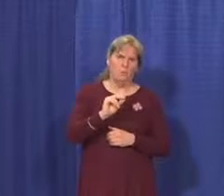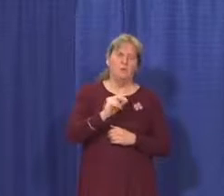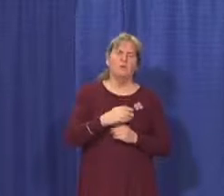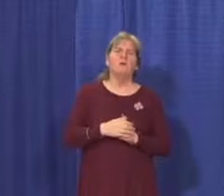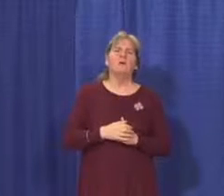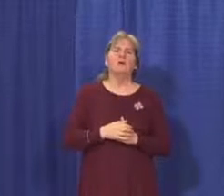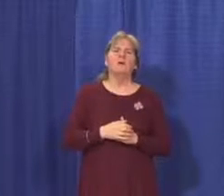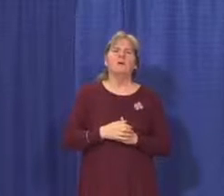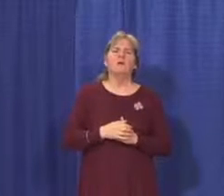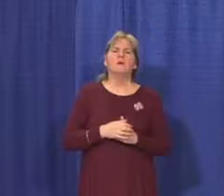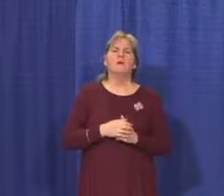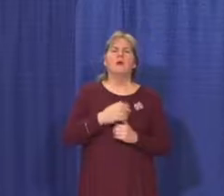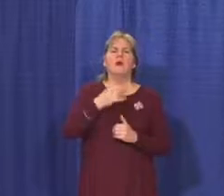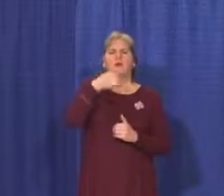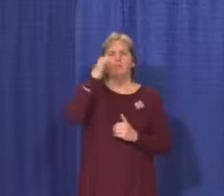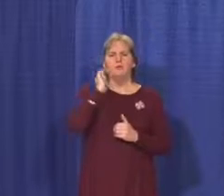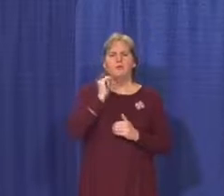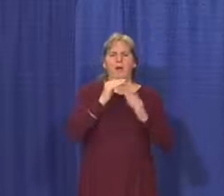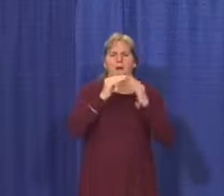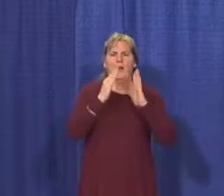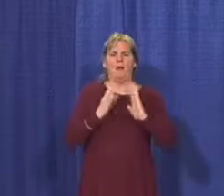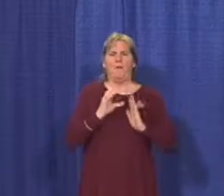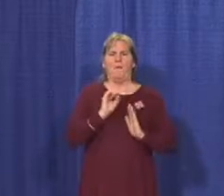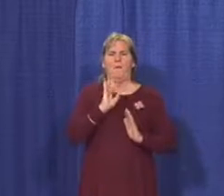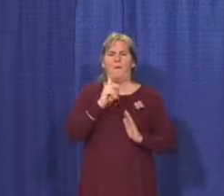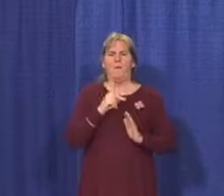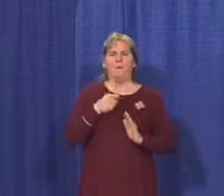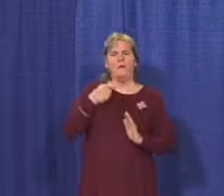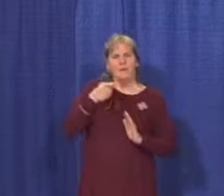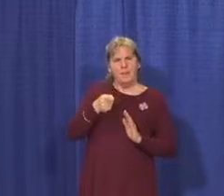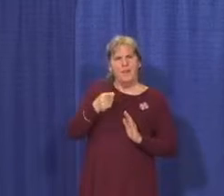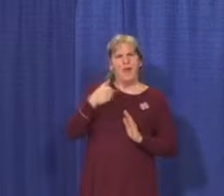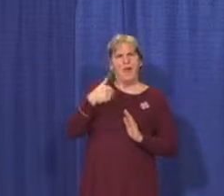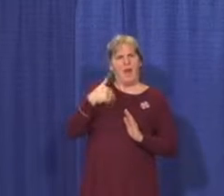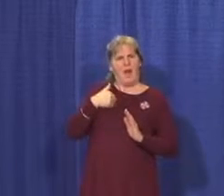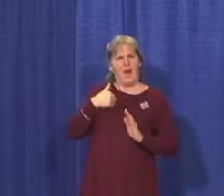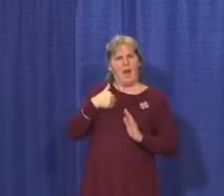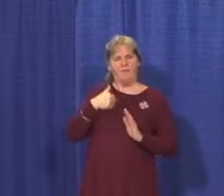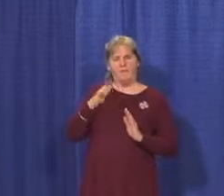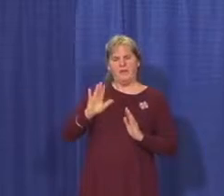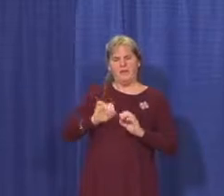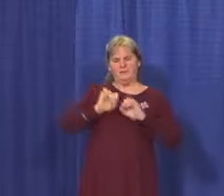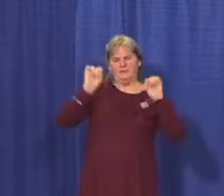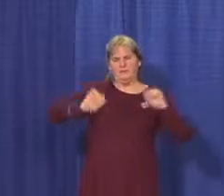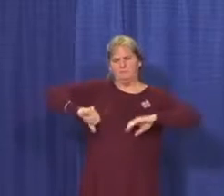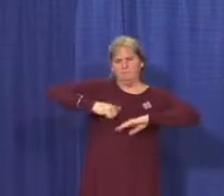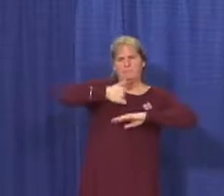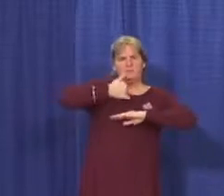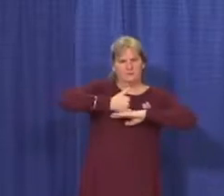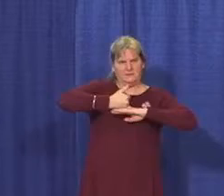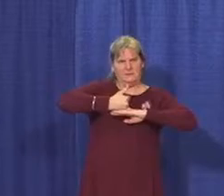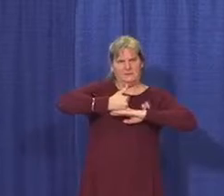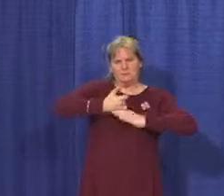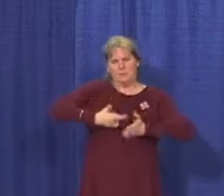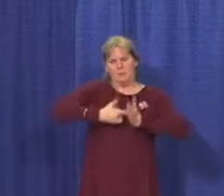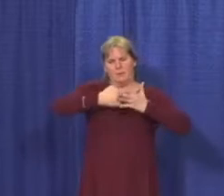no. As we work with our proponents, the house incorporation has a very robust system established